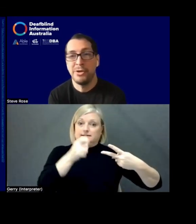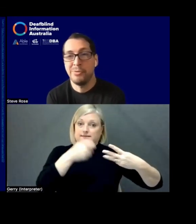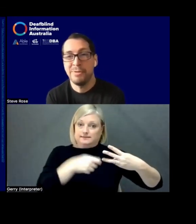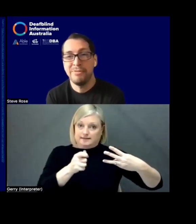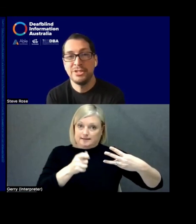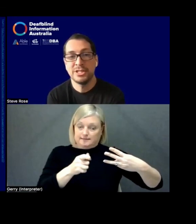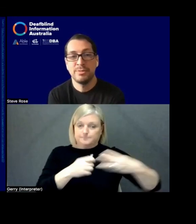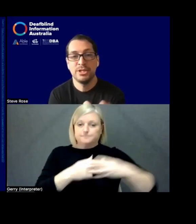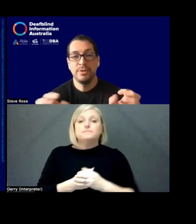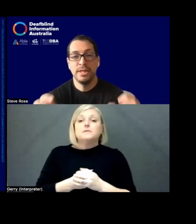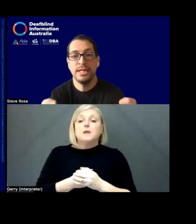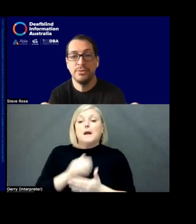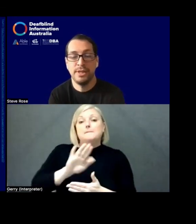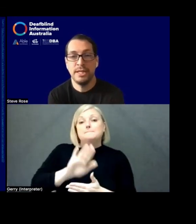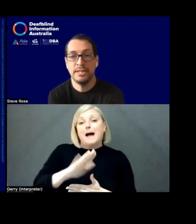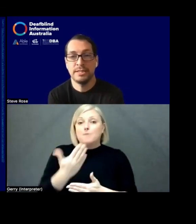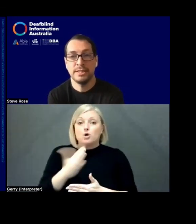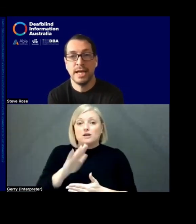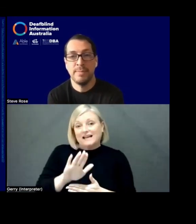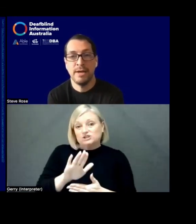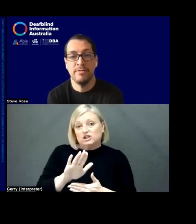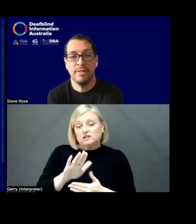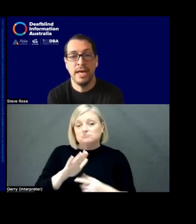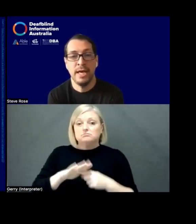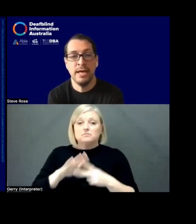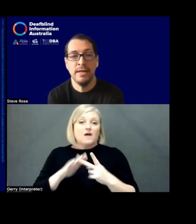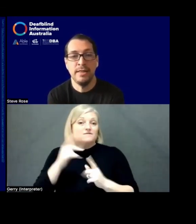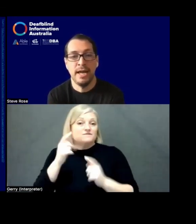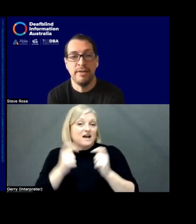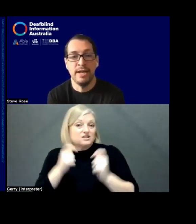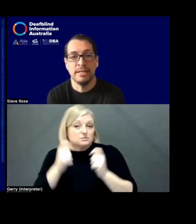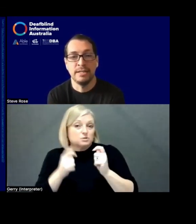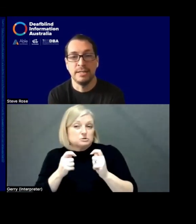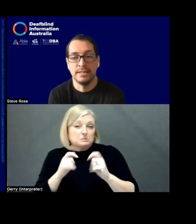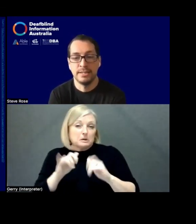there might not be facial expression but these are the things that came out of their analysis.